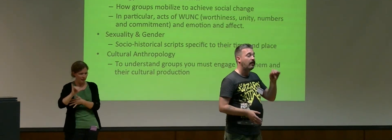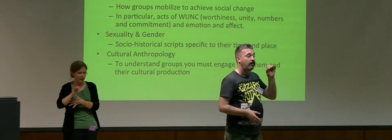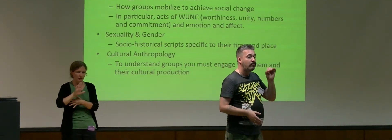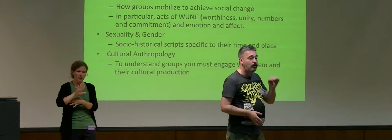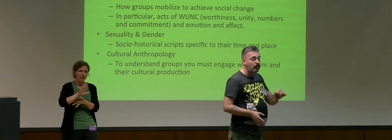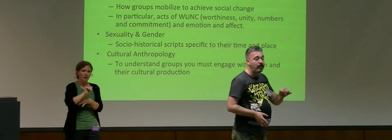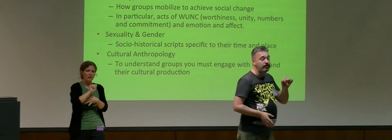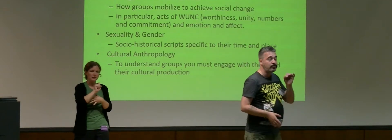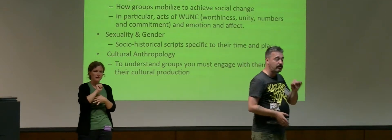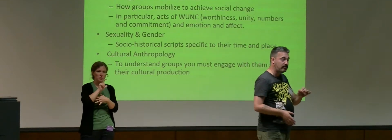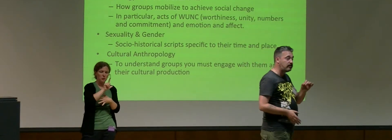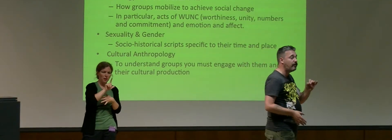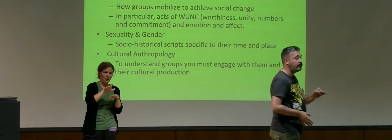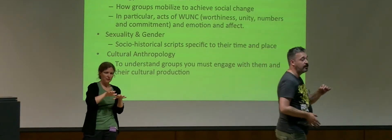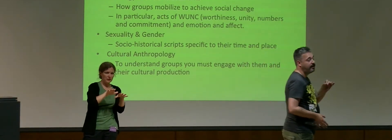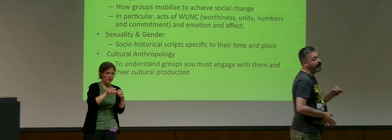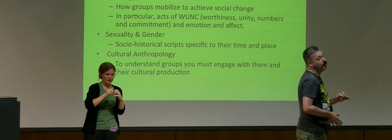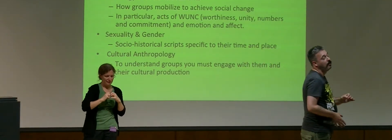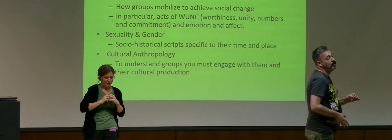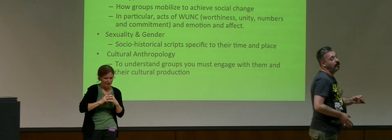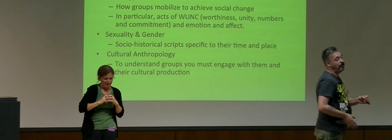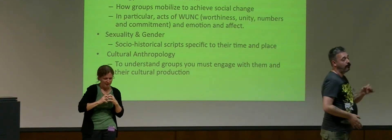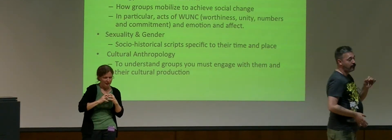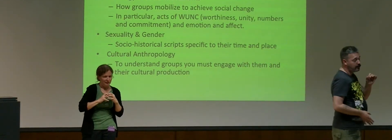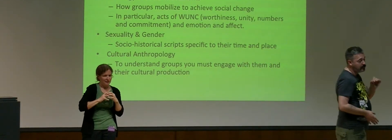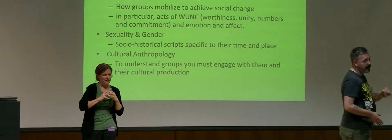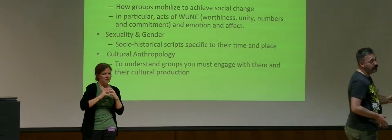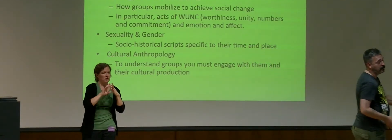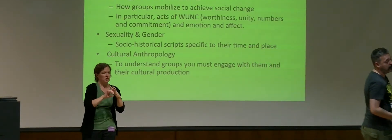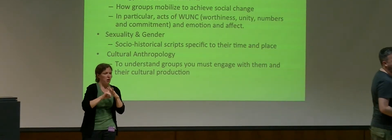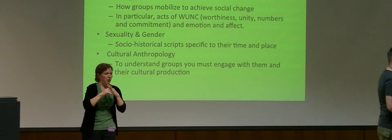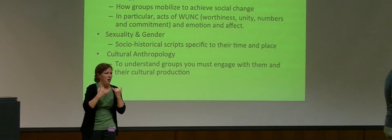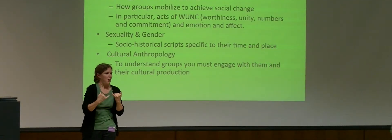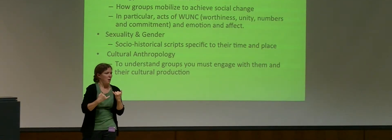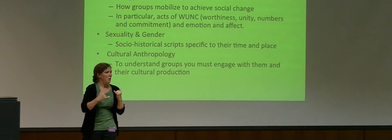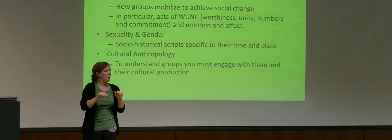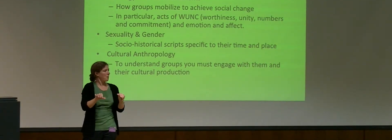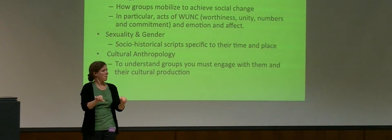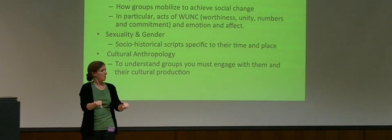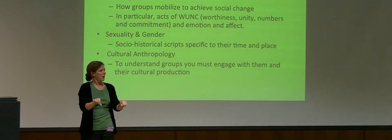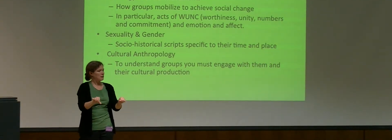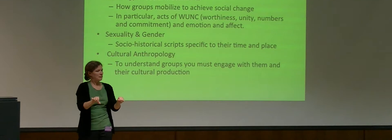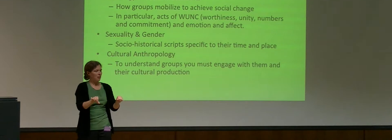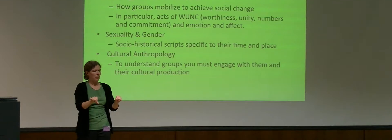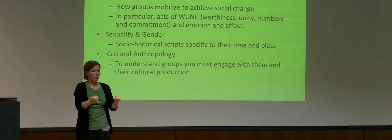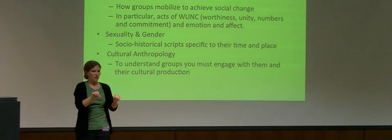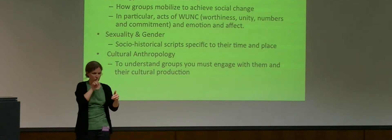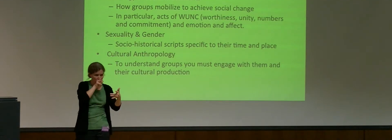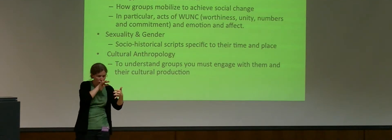is you are just emerging now and offer potential to researchers to see